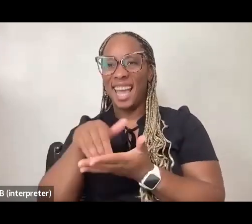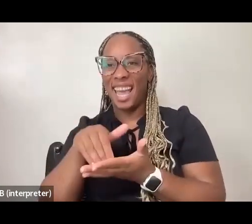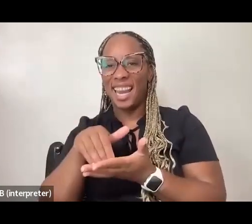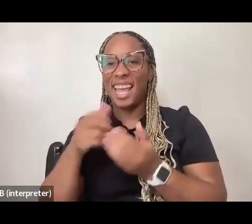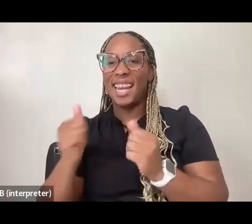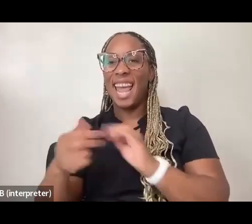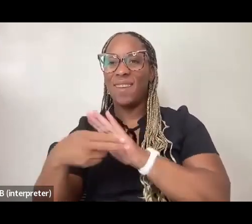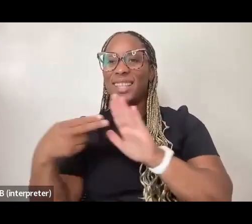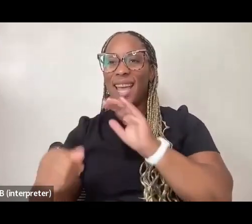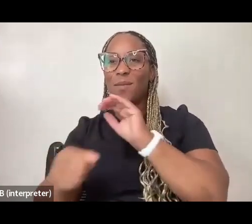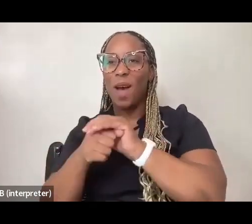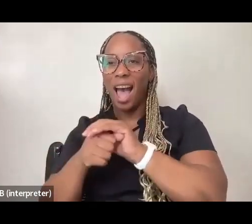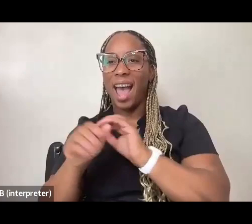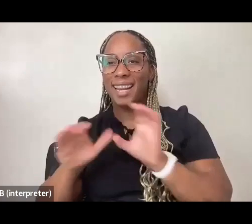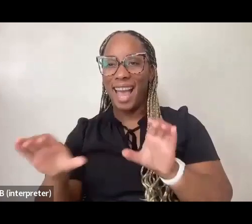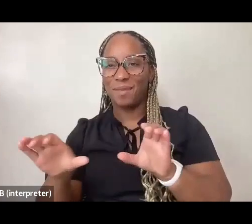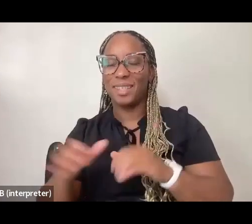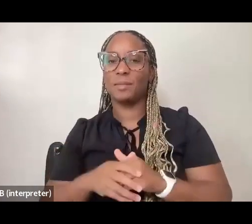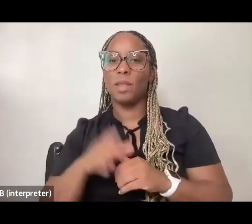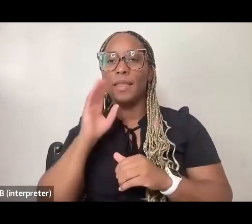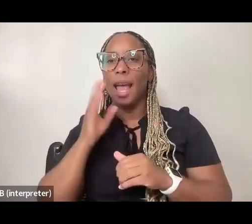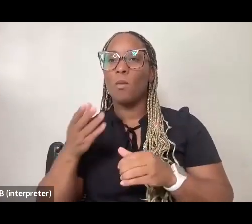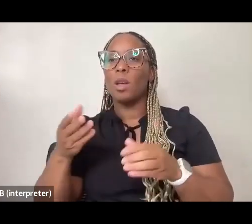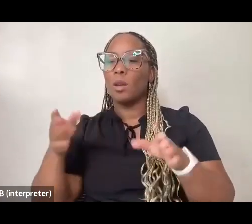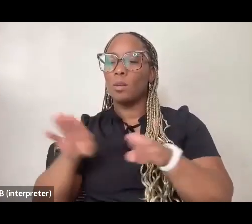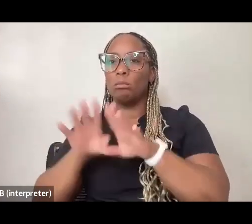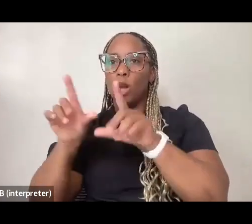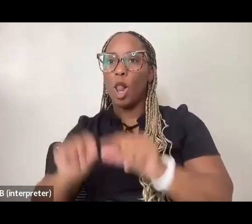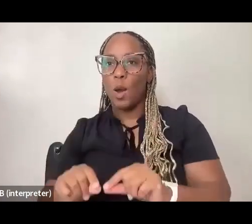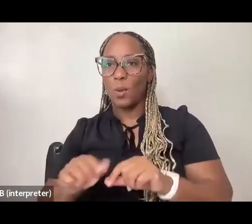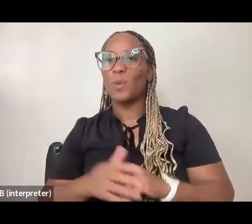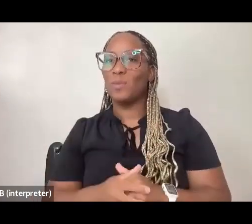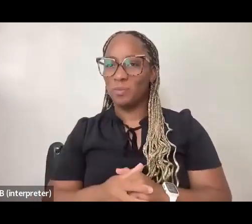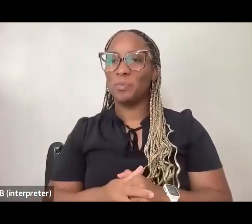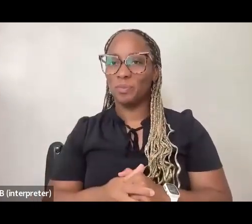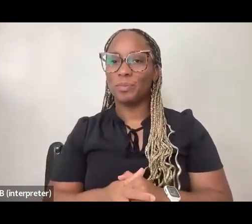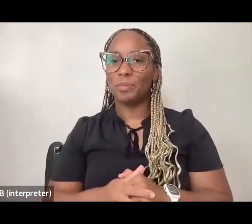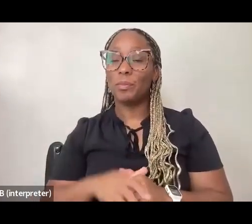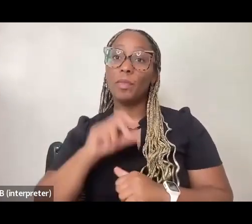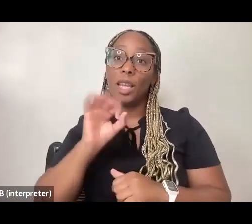labeled hide captions. This will closely live caption box on your resume screen. If you would like to see if a